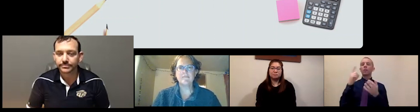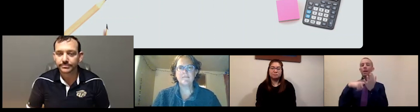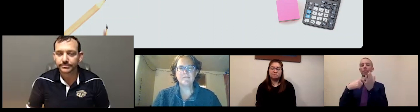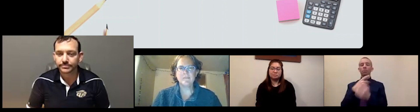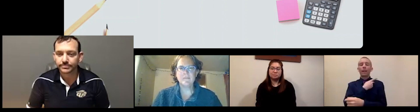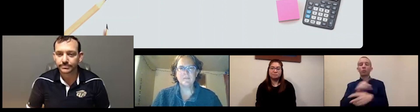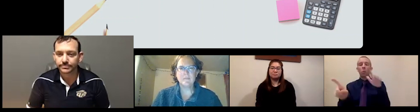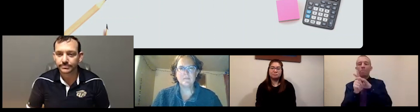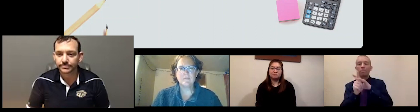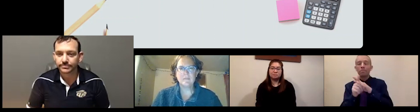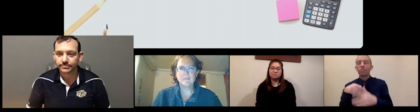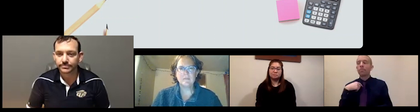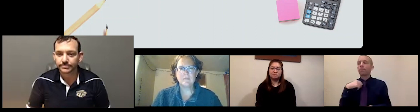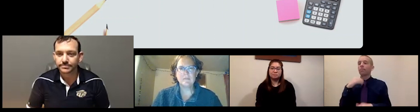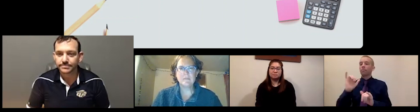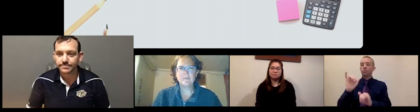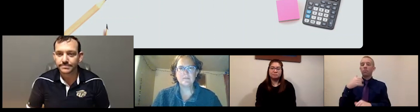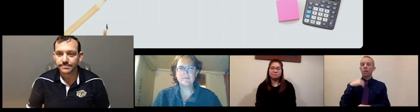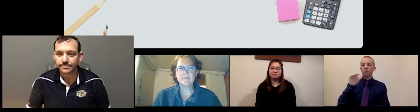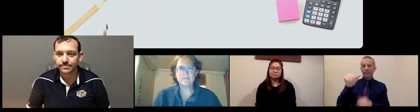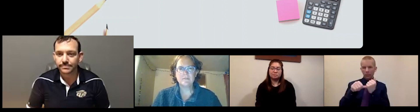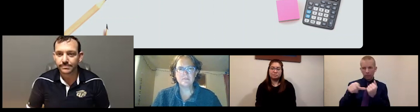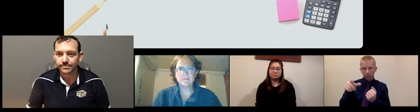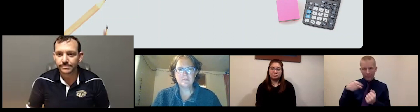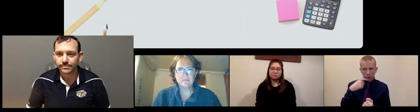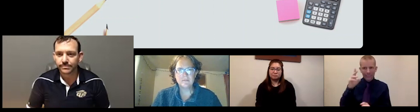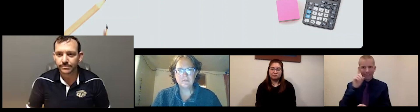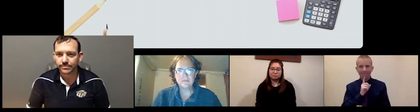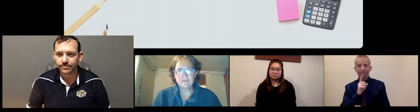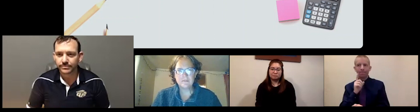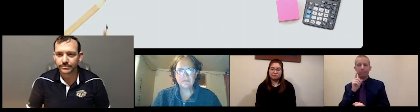Sometimes patients will show up and I ask the assistant if they’re hearing or deaf,